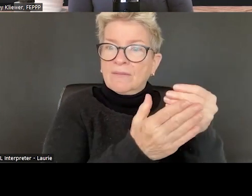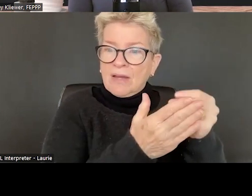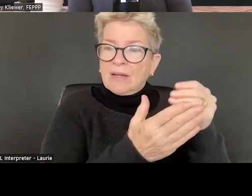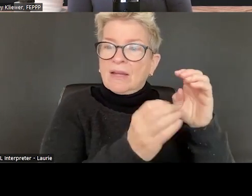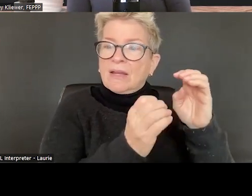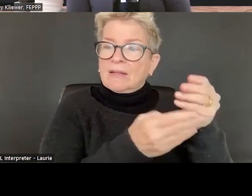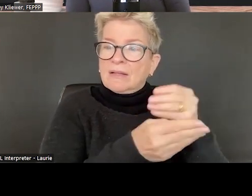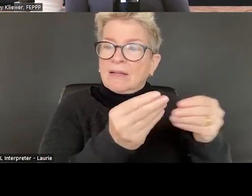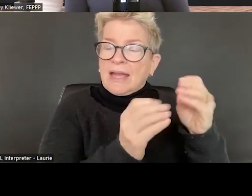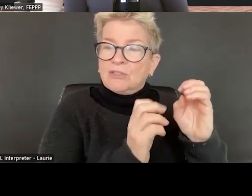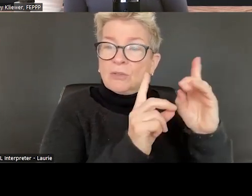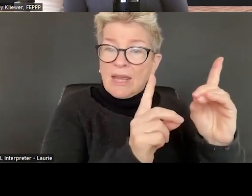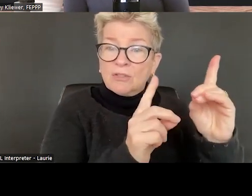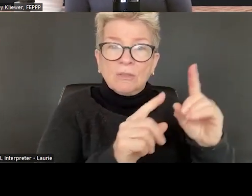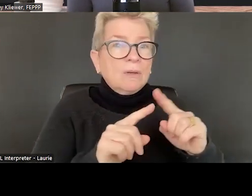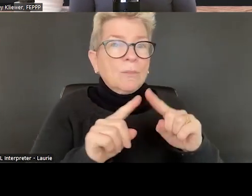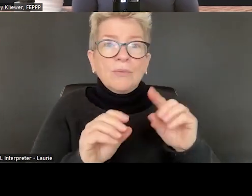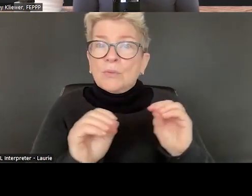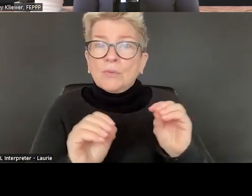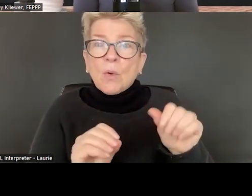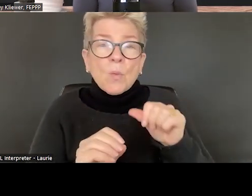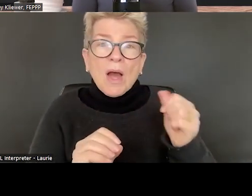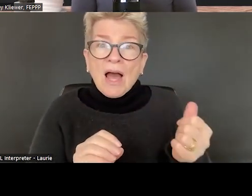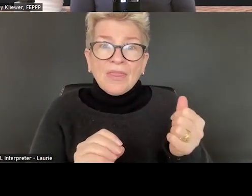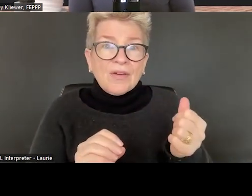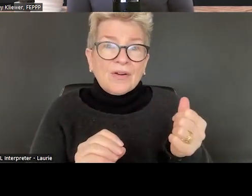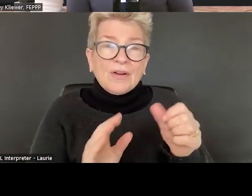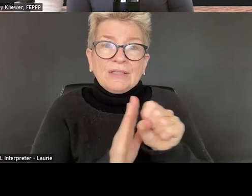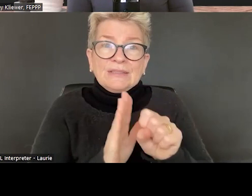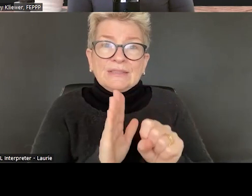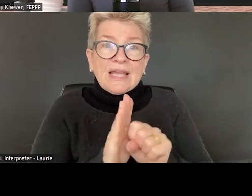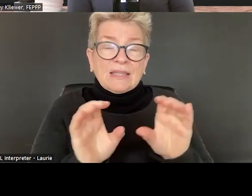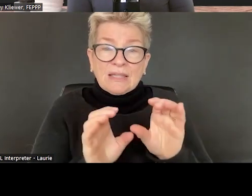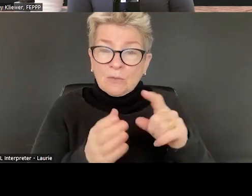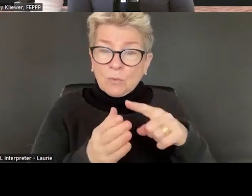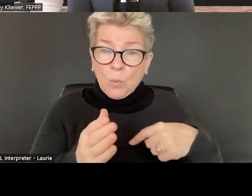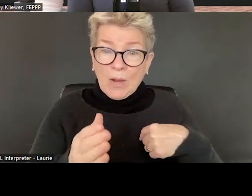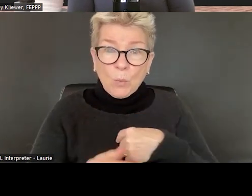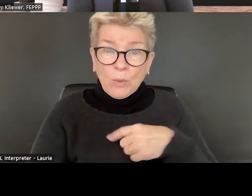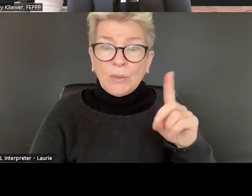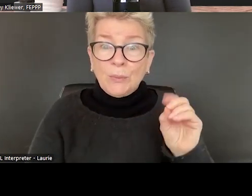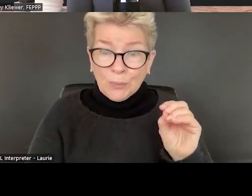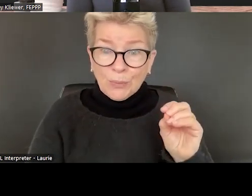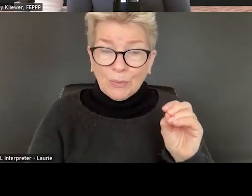country is doing what we do; so it's very exciting and we are sort of on